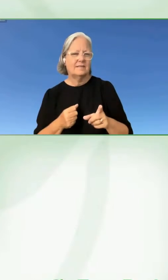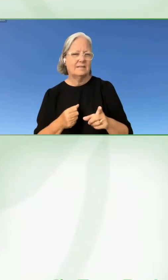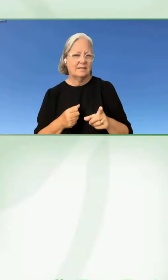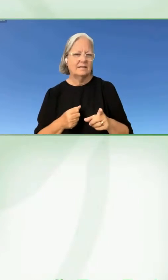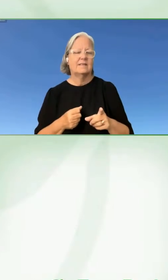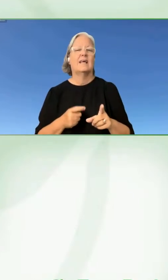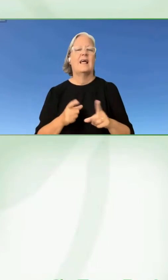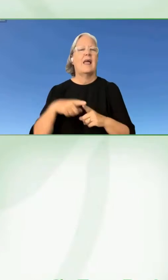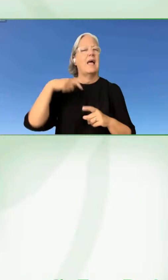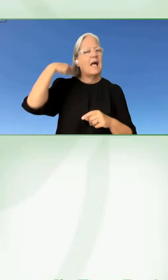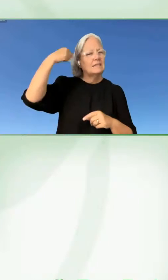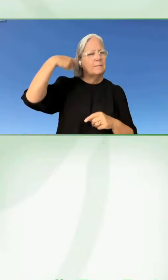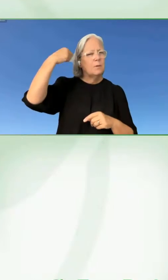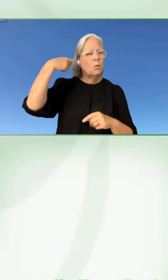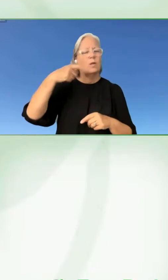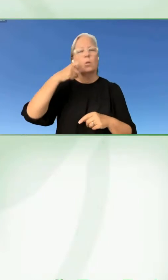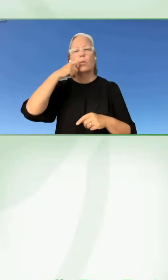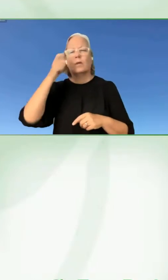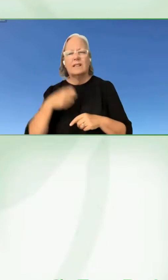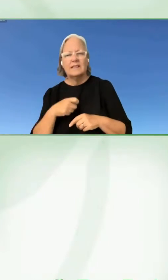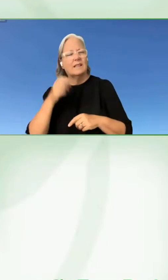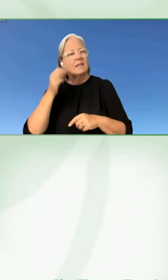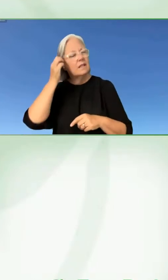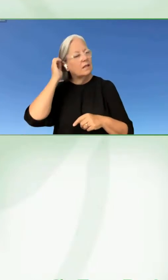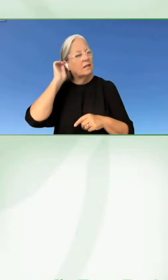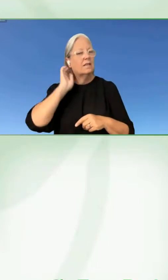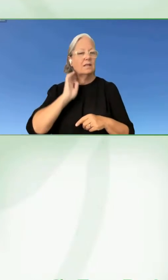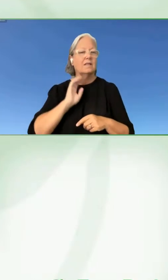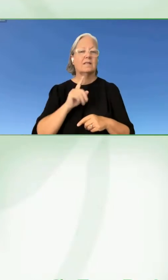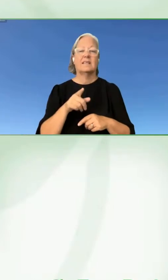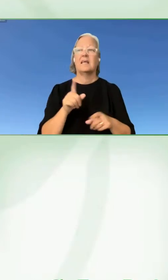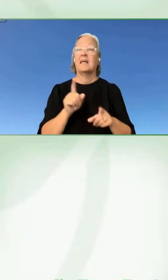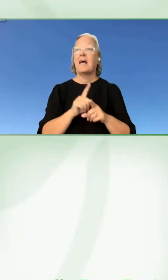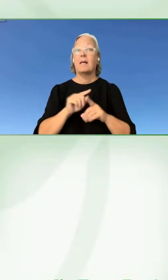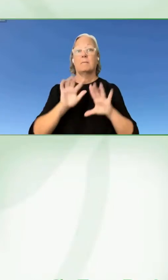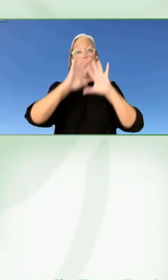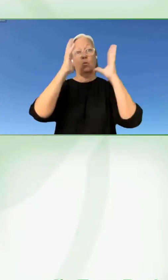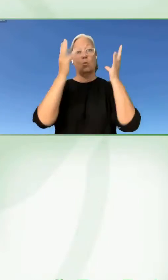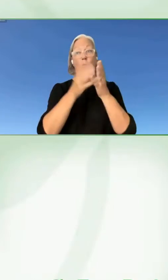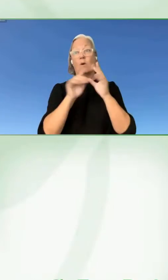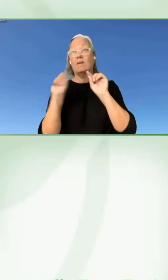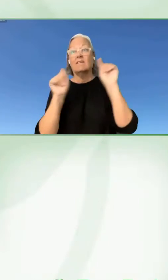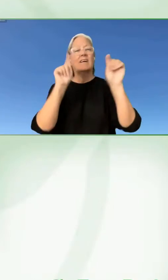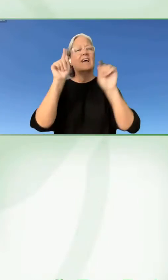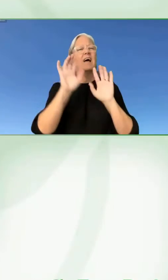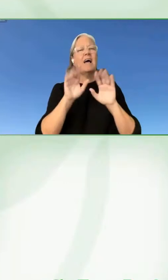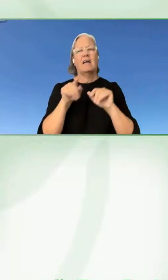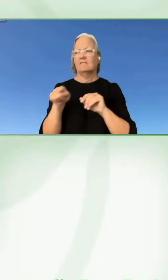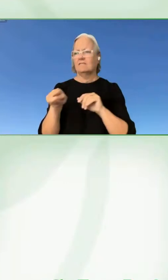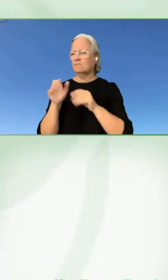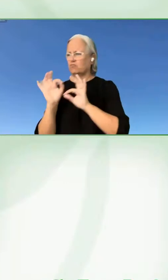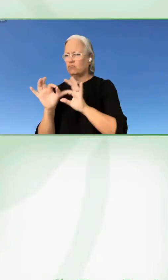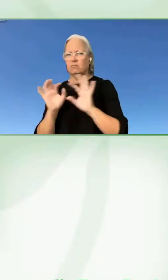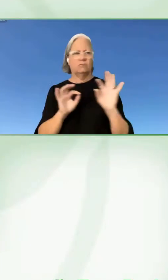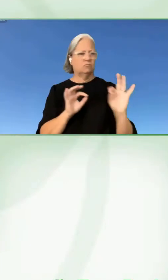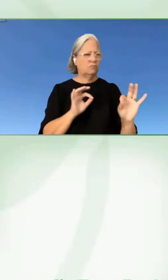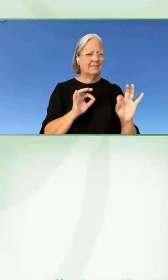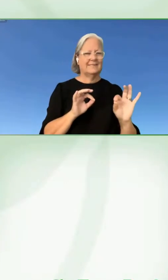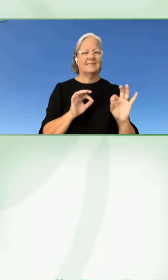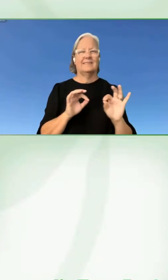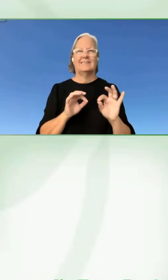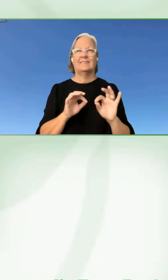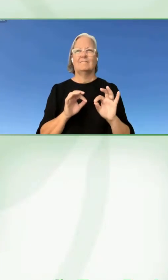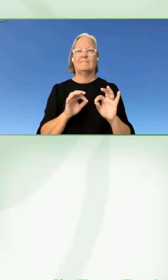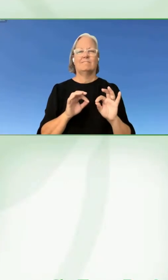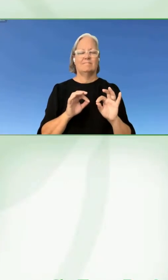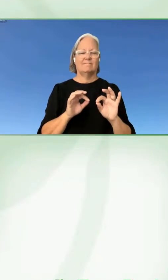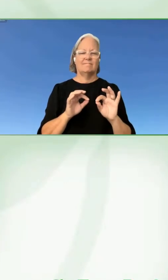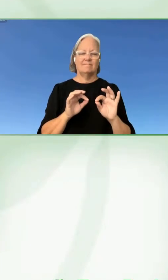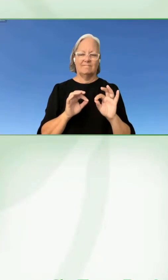In Azerbaijan and Ukraine they are very similar, so it is not very hard to get acquainted with